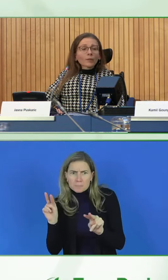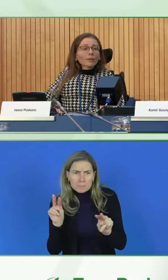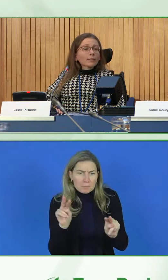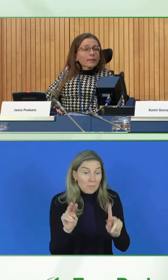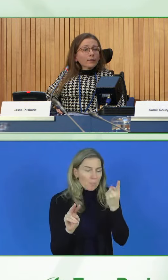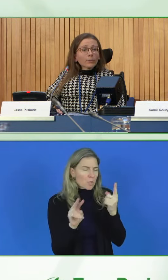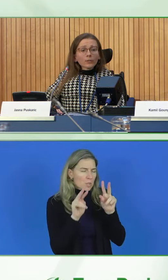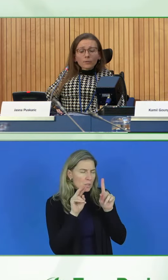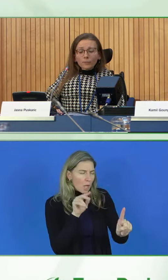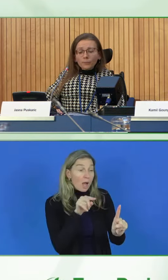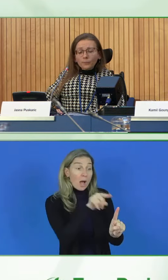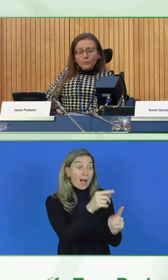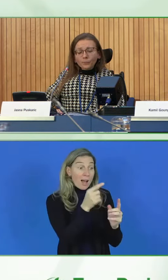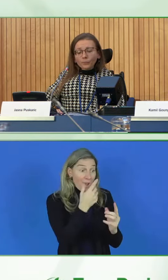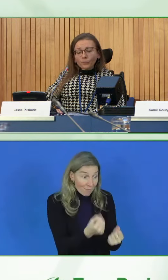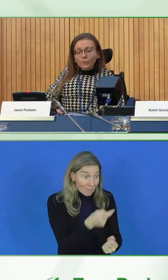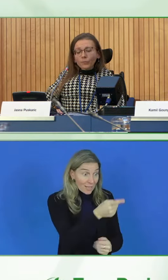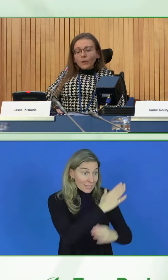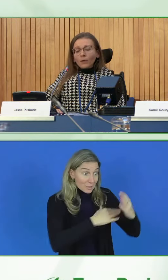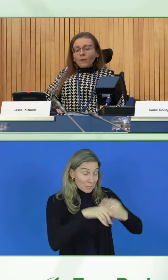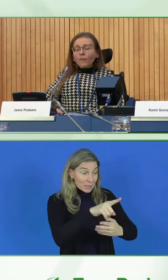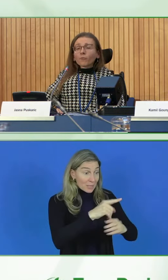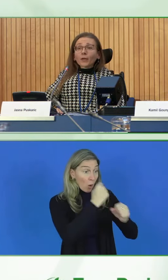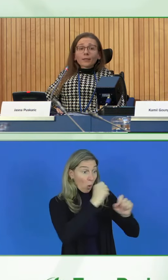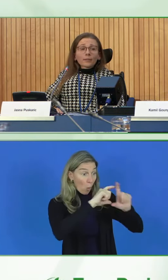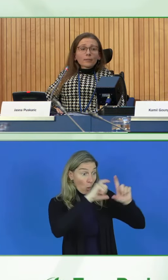Next slide, please. The facts.